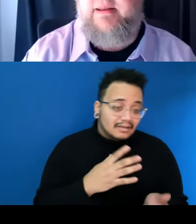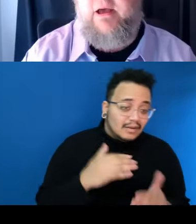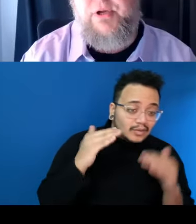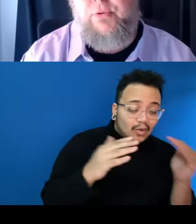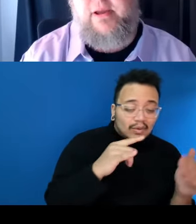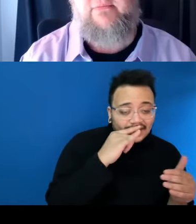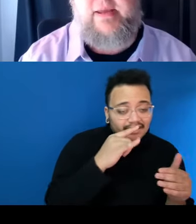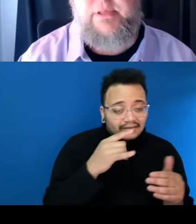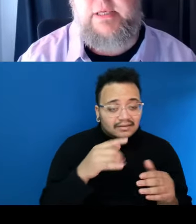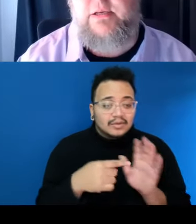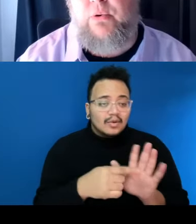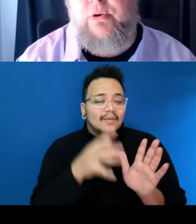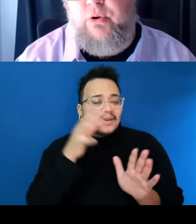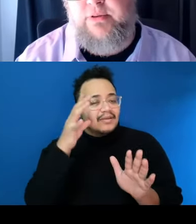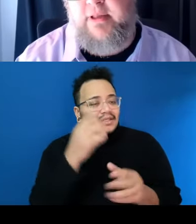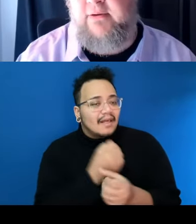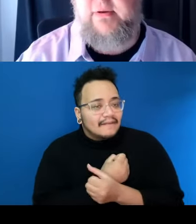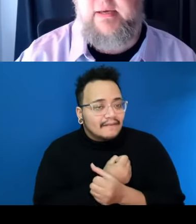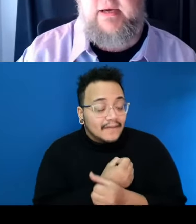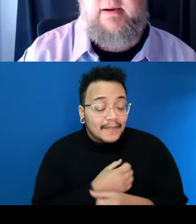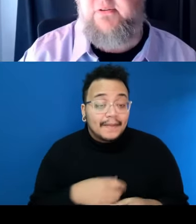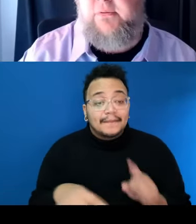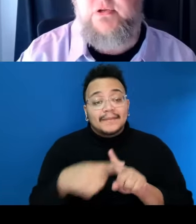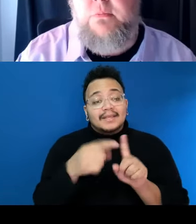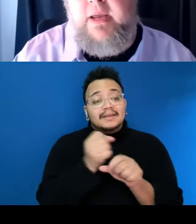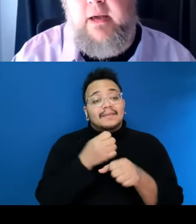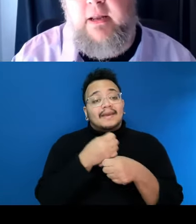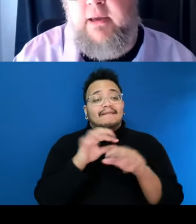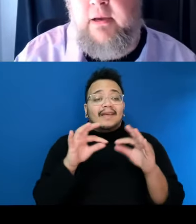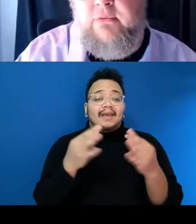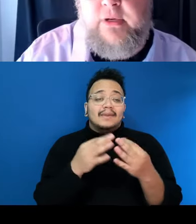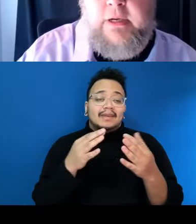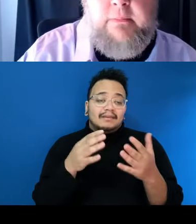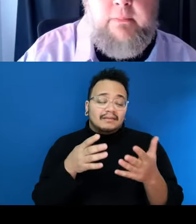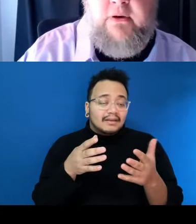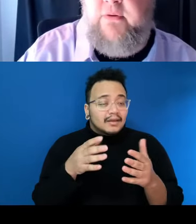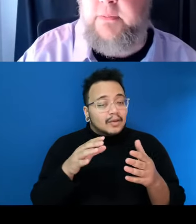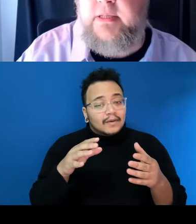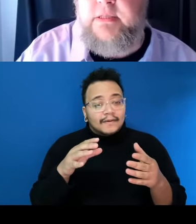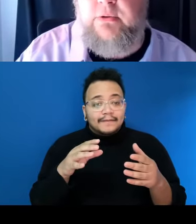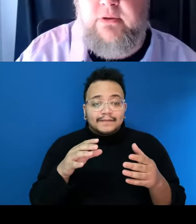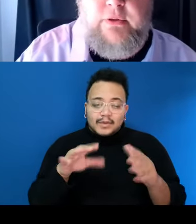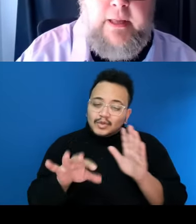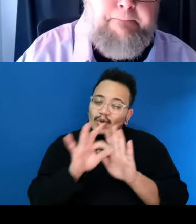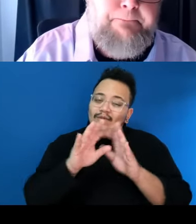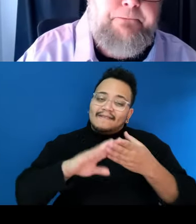and helping create family in your own life to folks who may not have a family that's healthy for them.